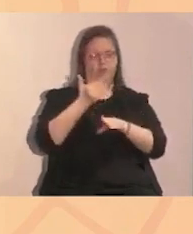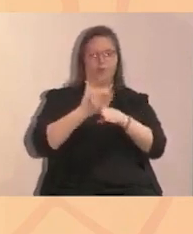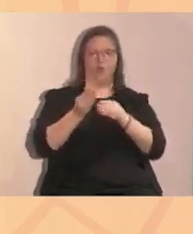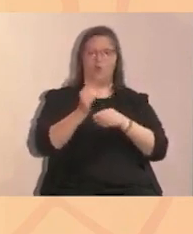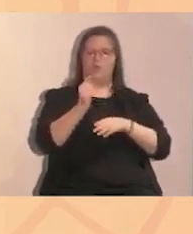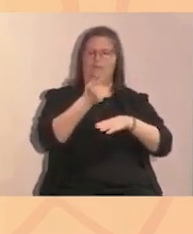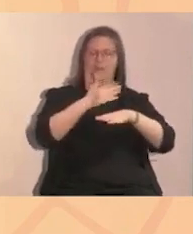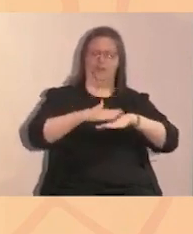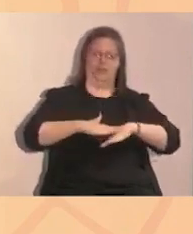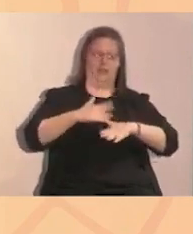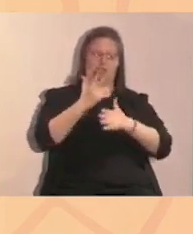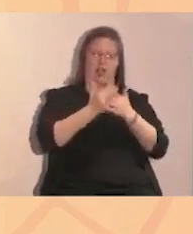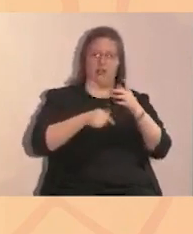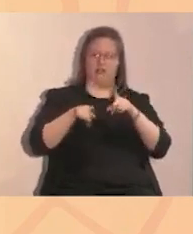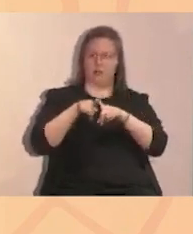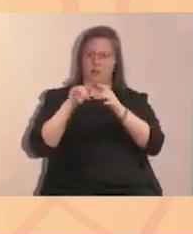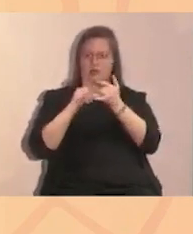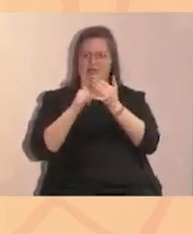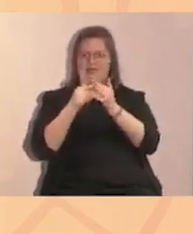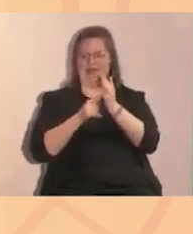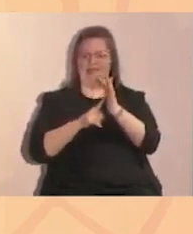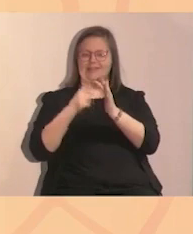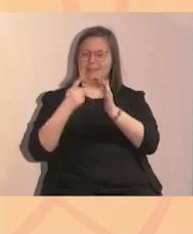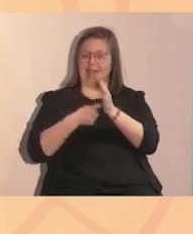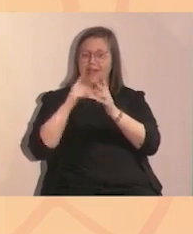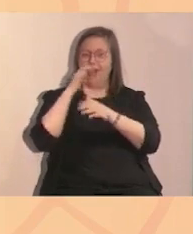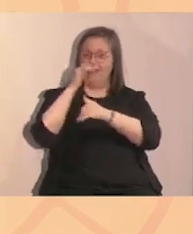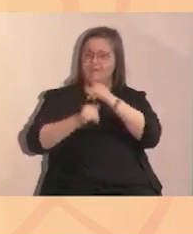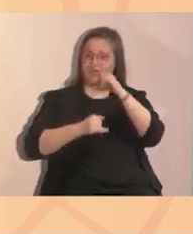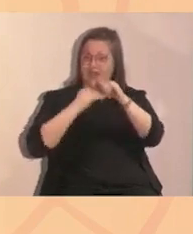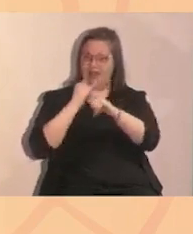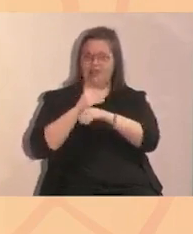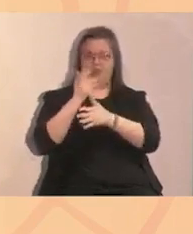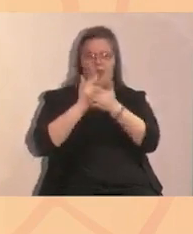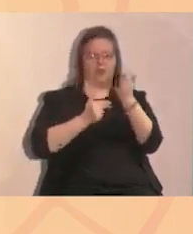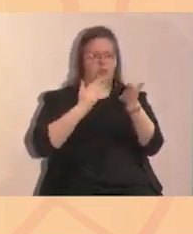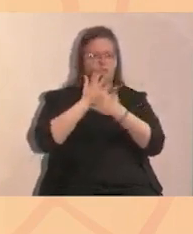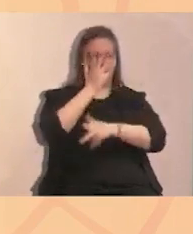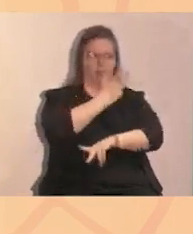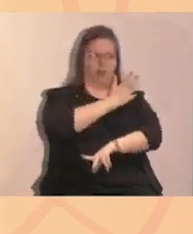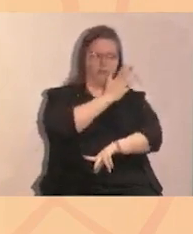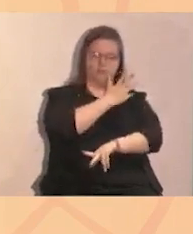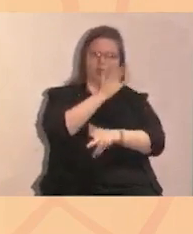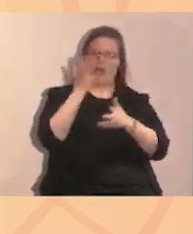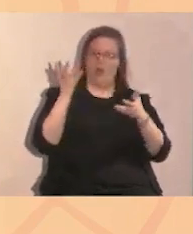but also with settler artists and international artists. So, I'm really proud to be occupying a space where I can actively make